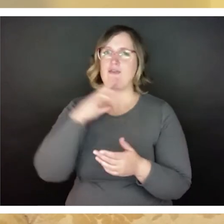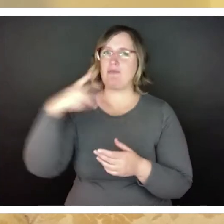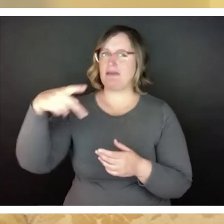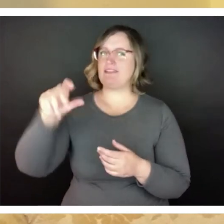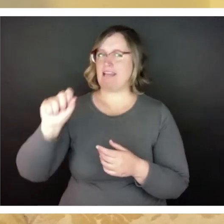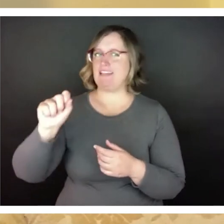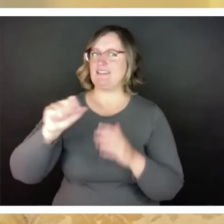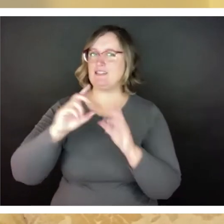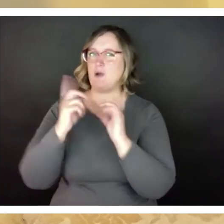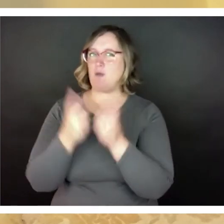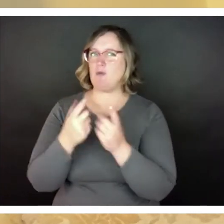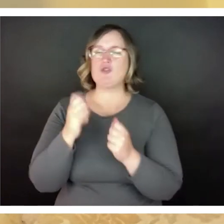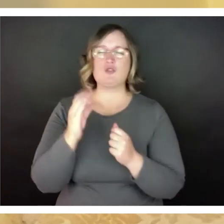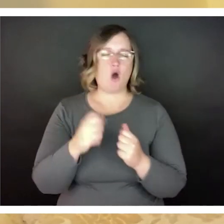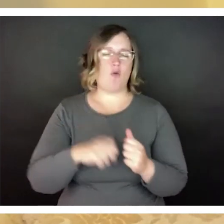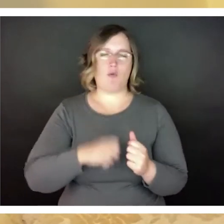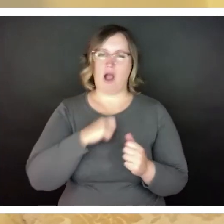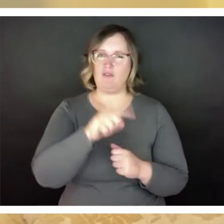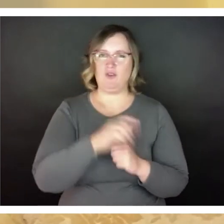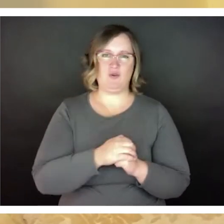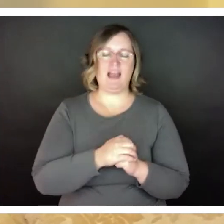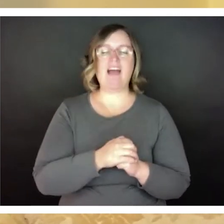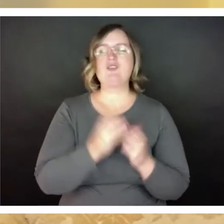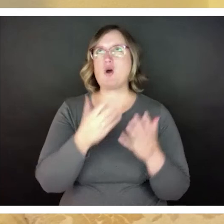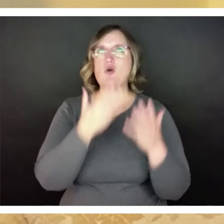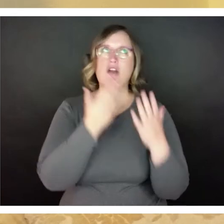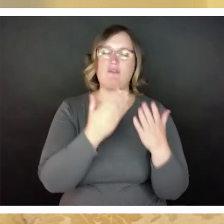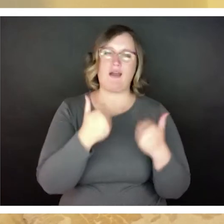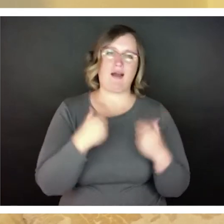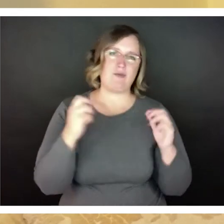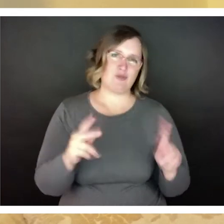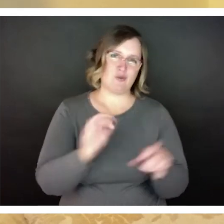We're so proud of you and so grateful that we had the opportunity to work with you.